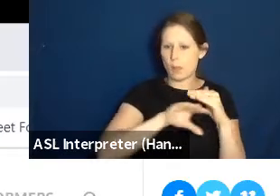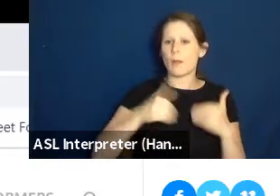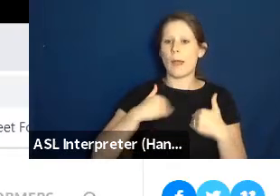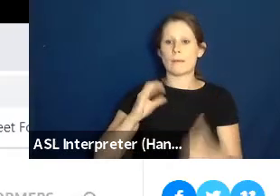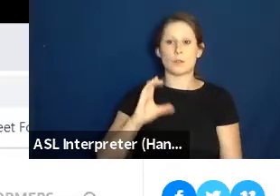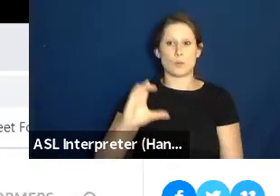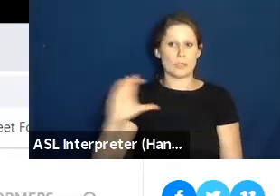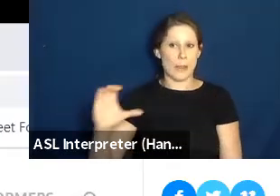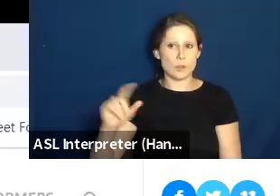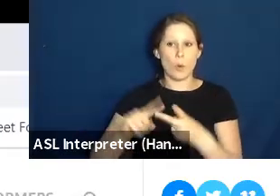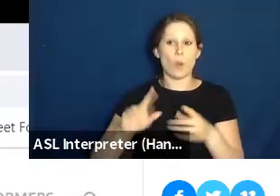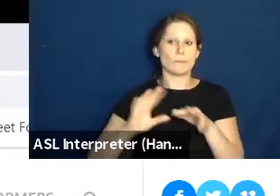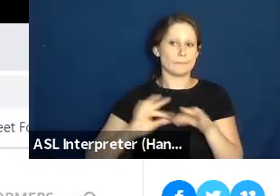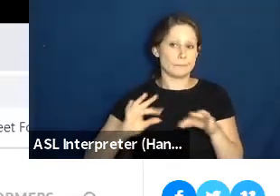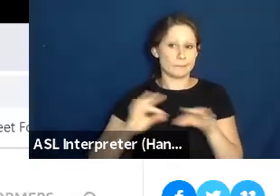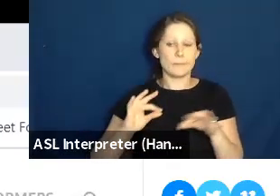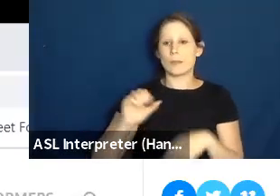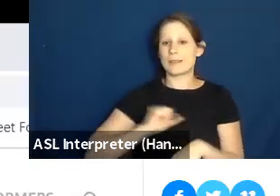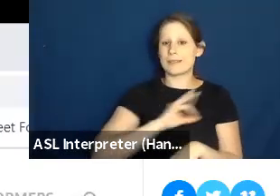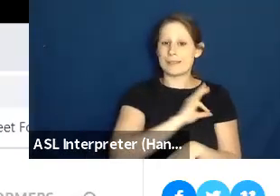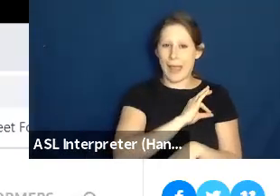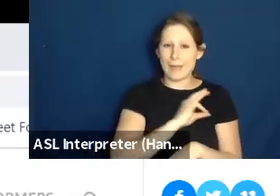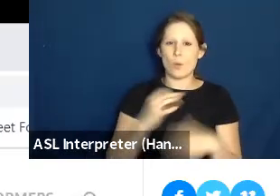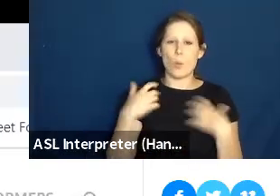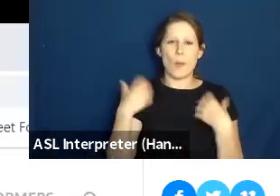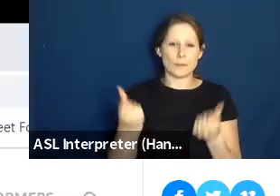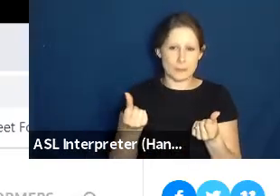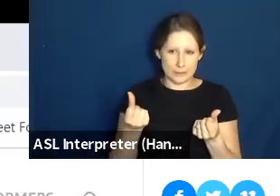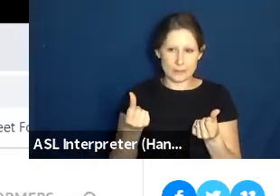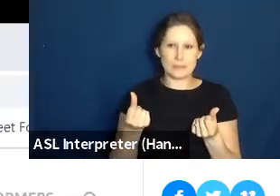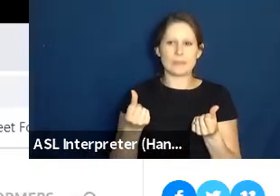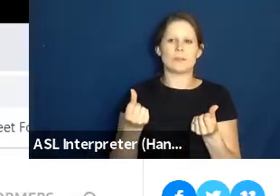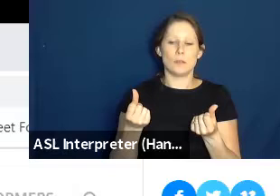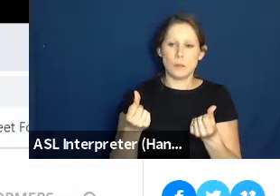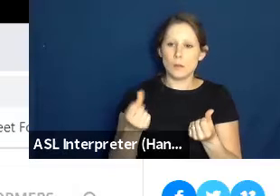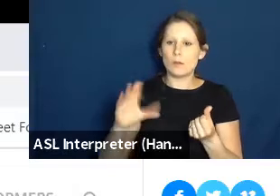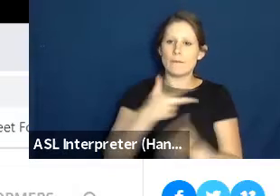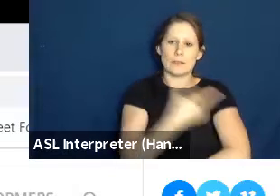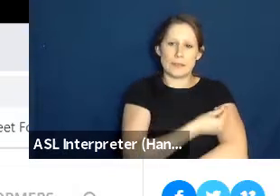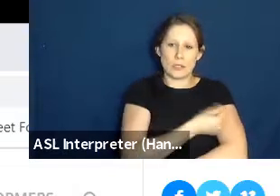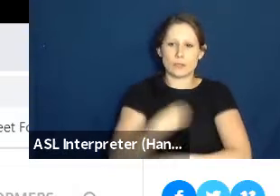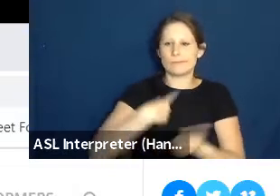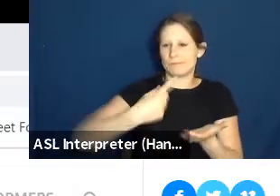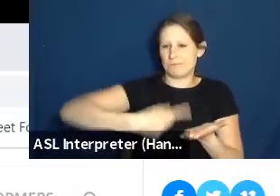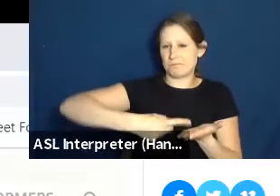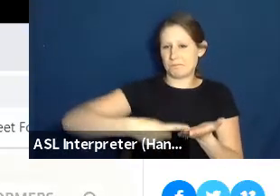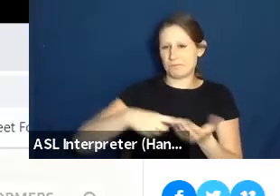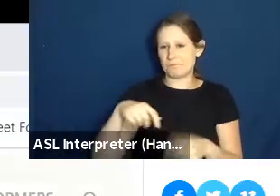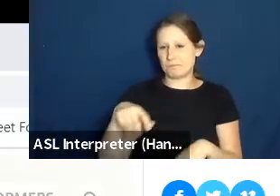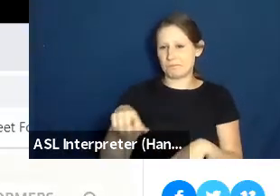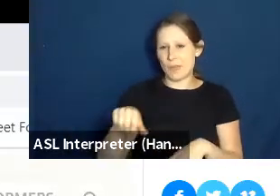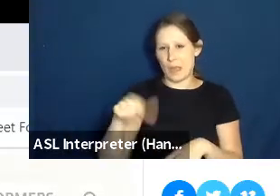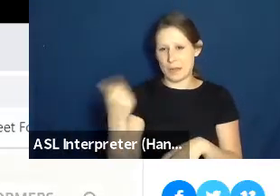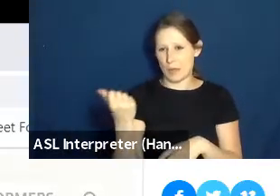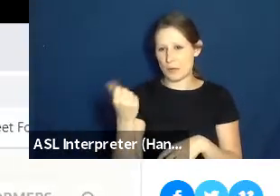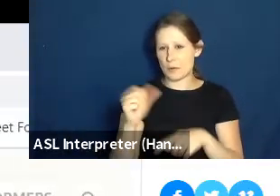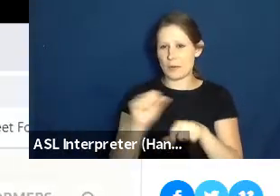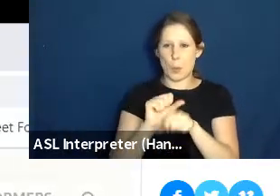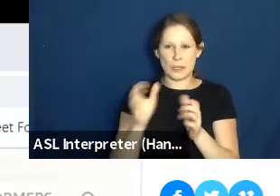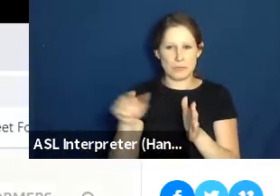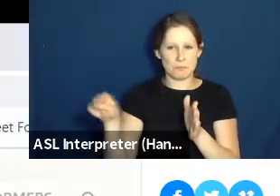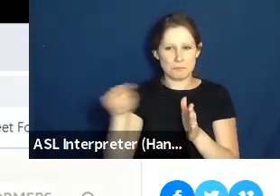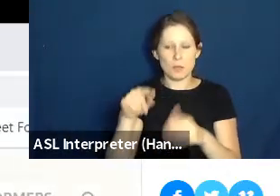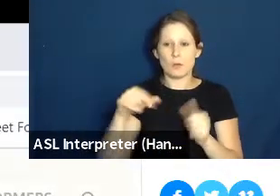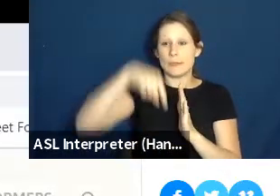Staff health and wellness, vaccination, there's deep dive in a number of issues as